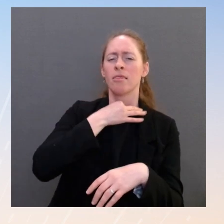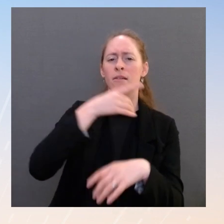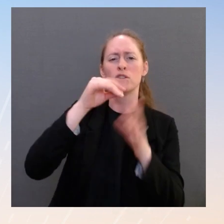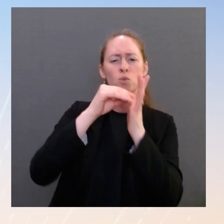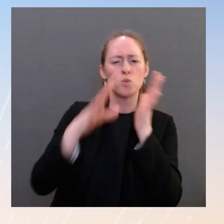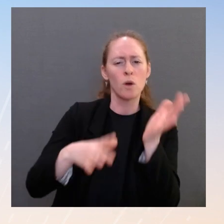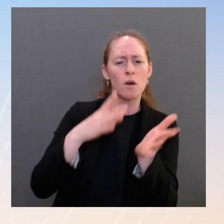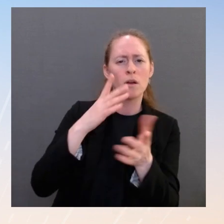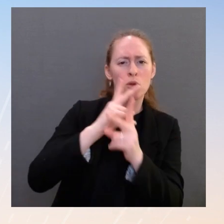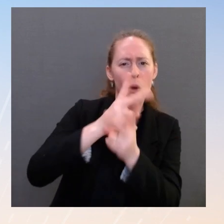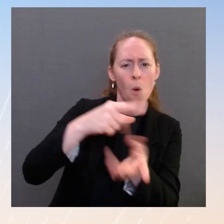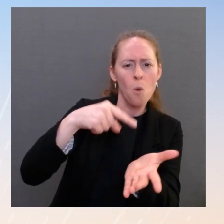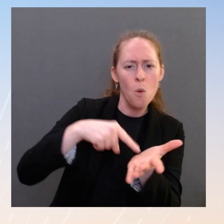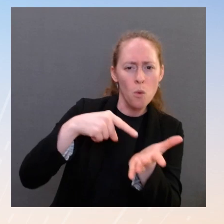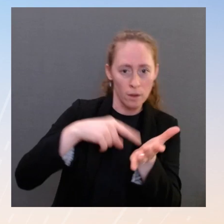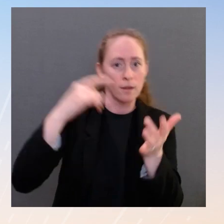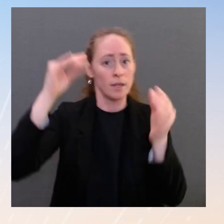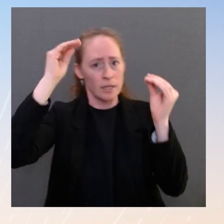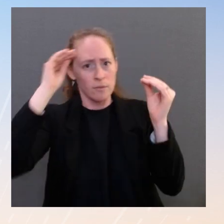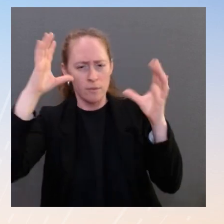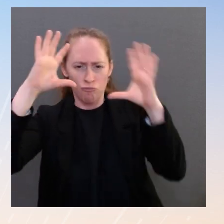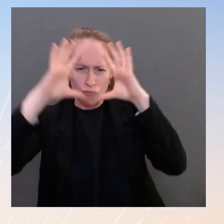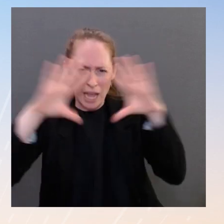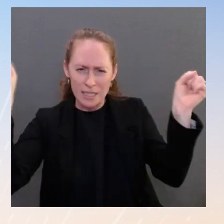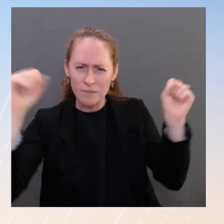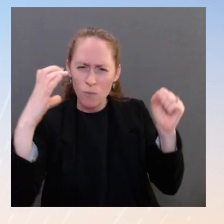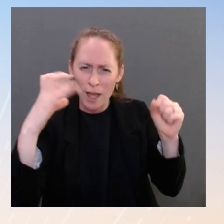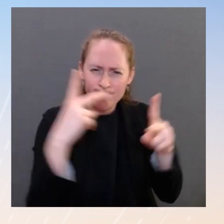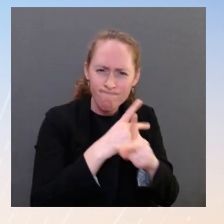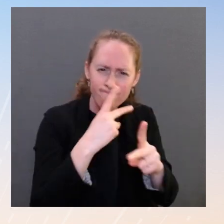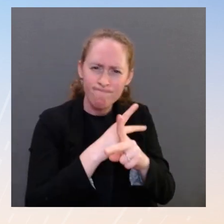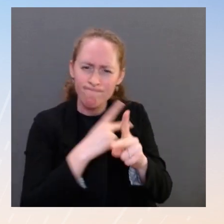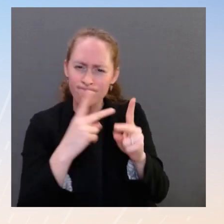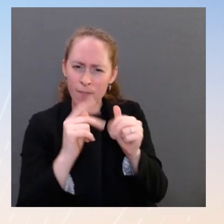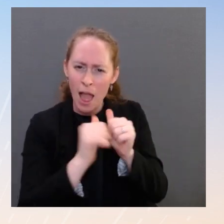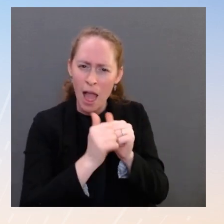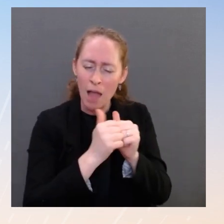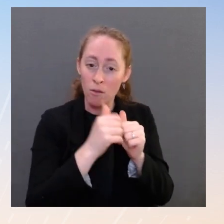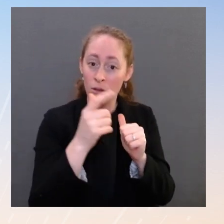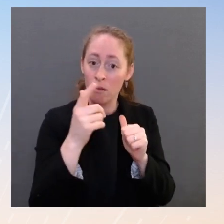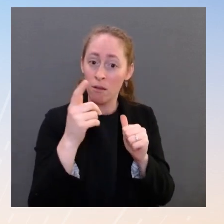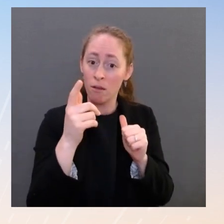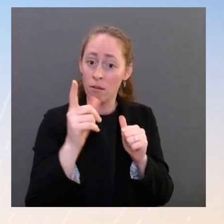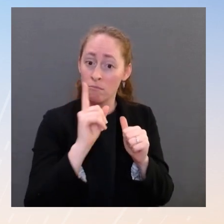But is the President looking at any options for those students and parents who saved and sacrificed